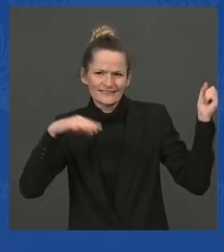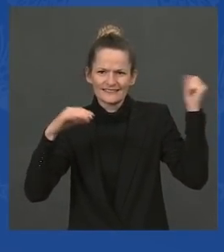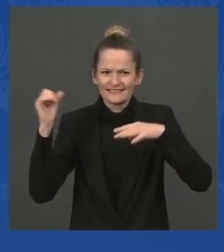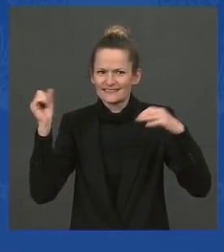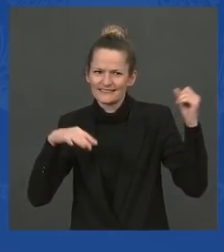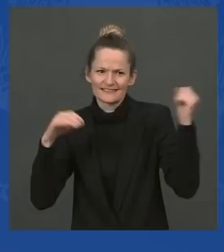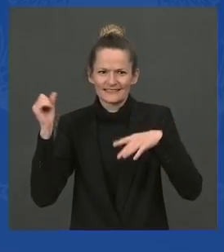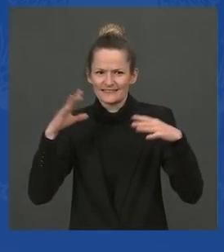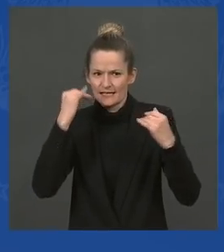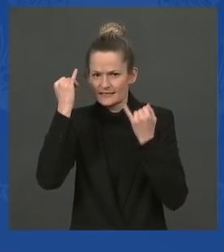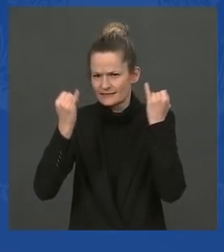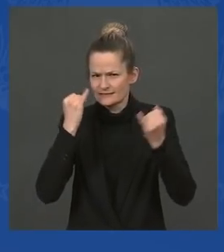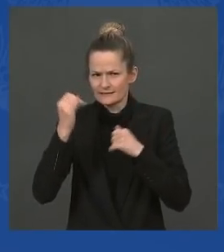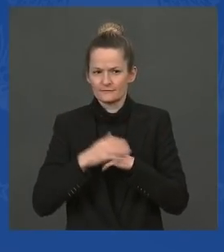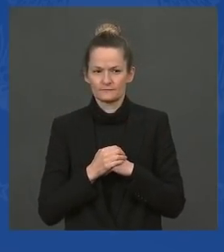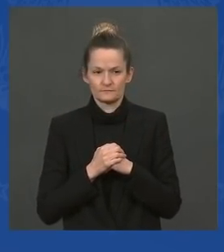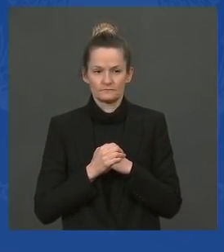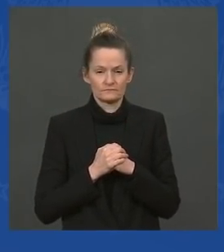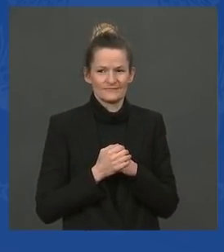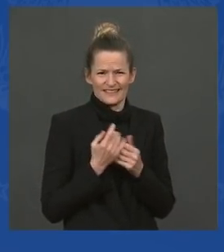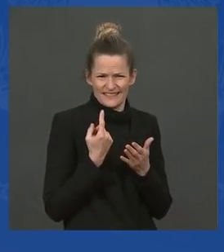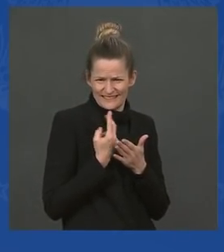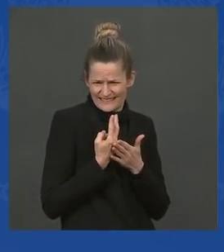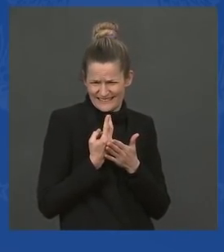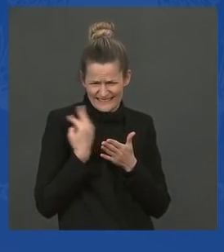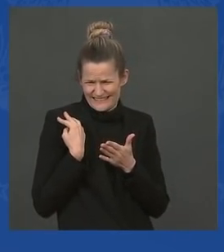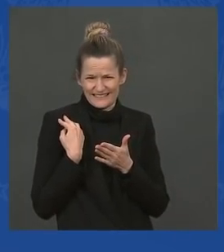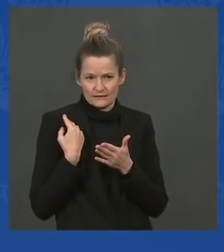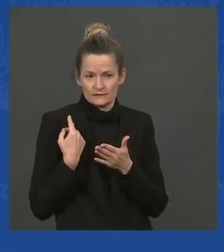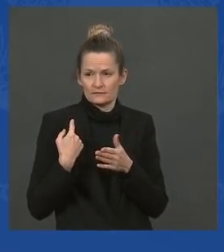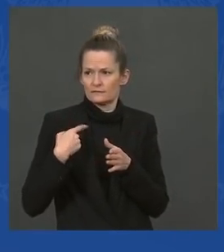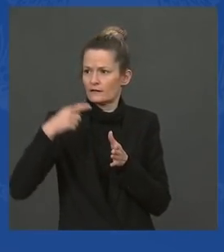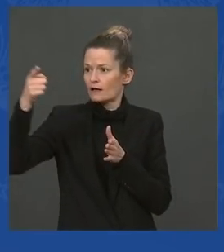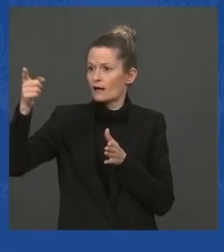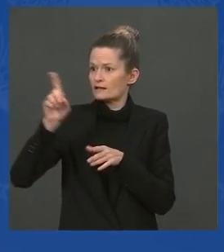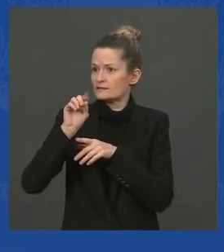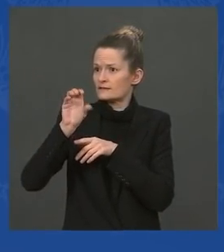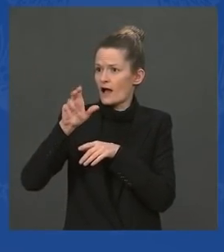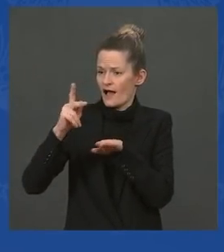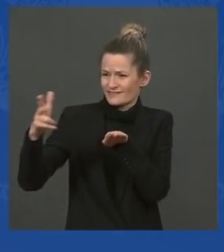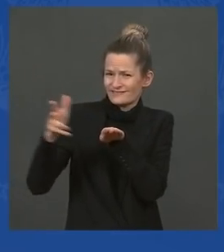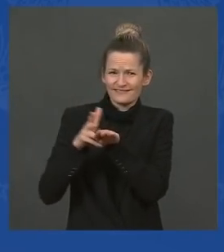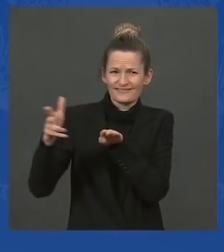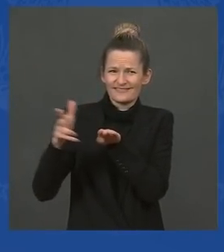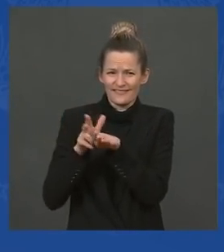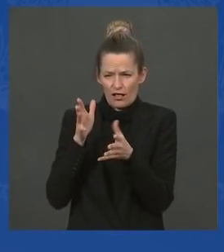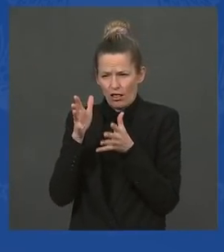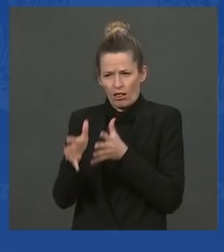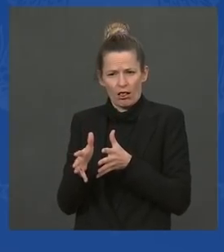blocking movement, are down by 33 percent. Shipping prices are down 25 percent.